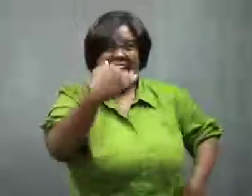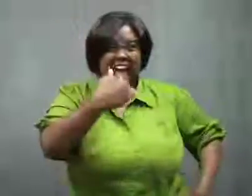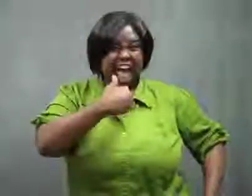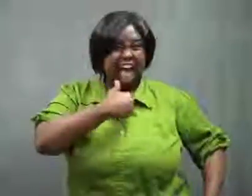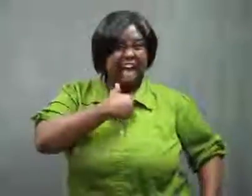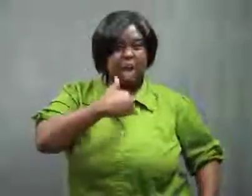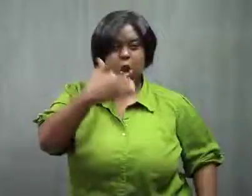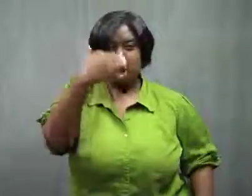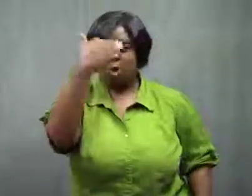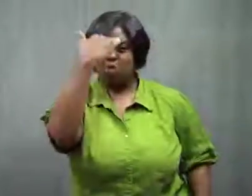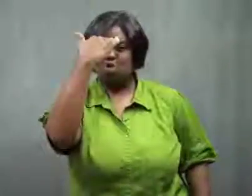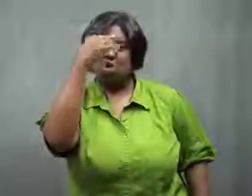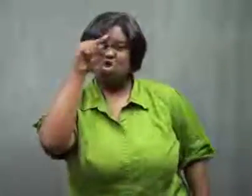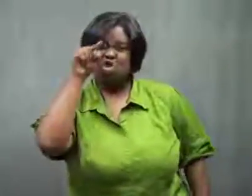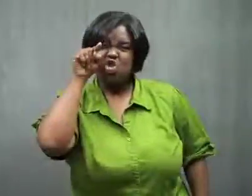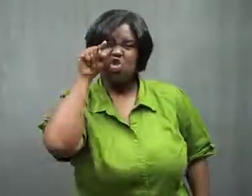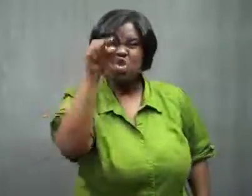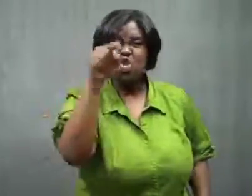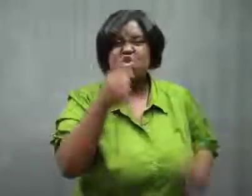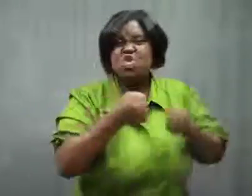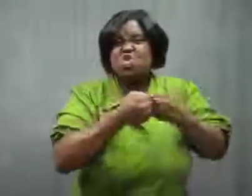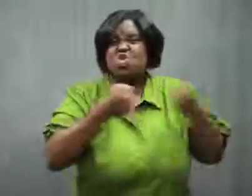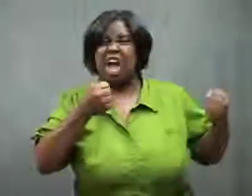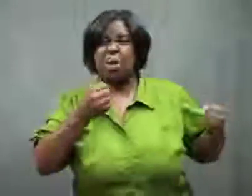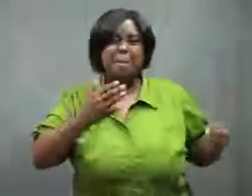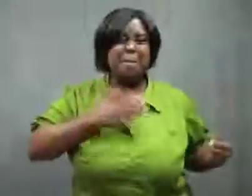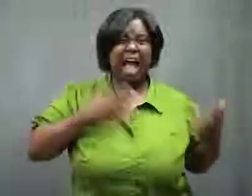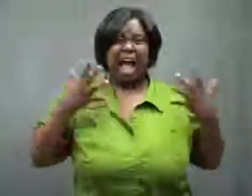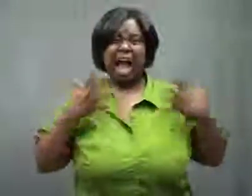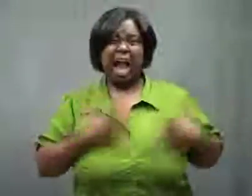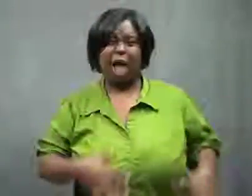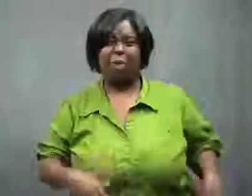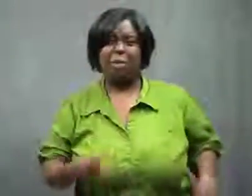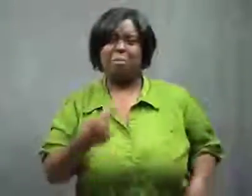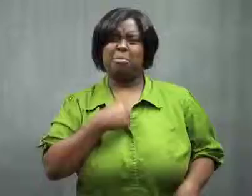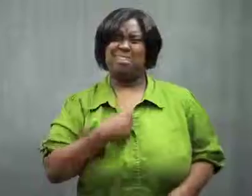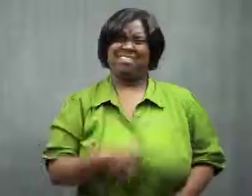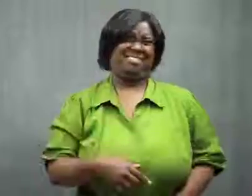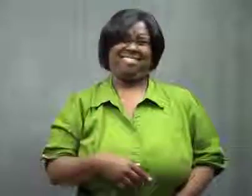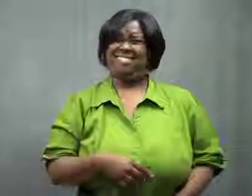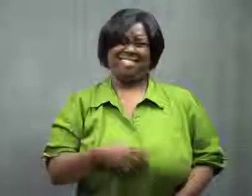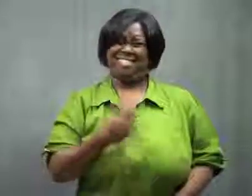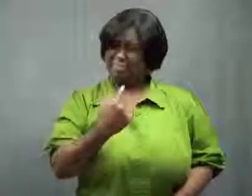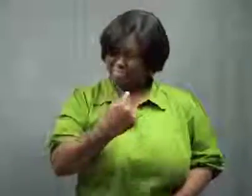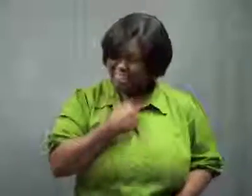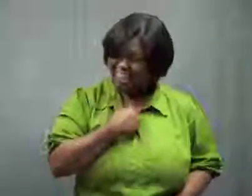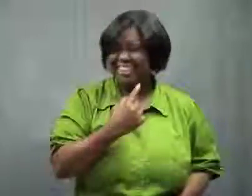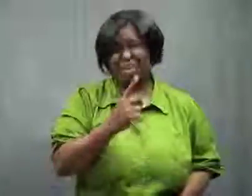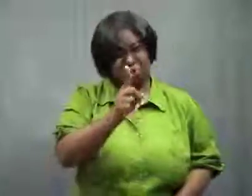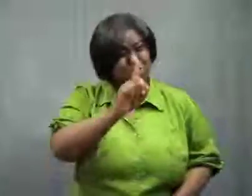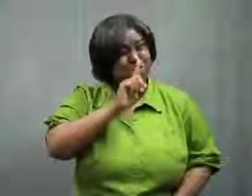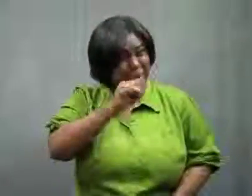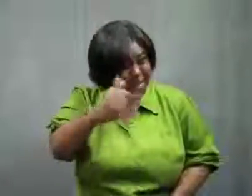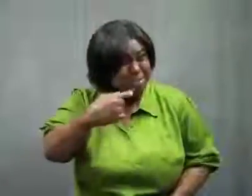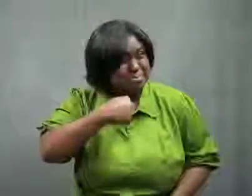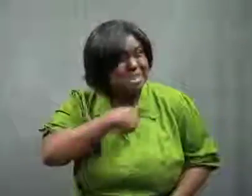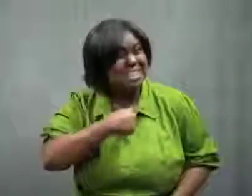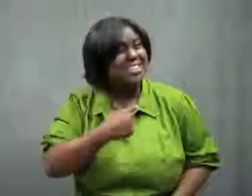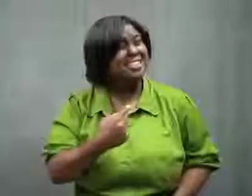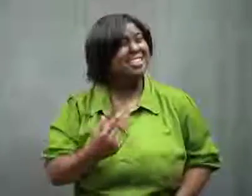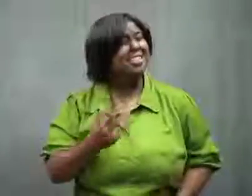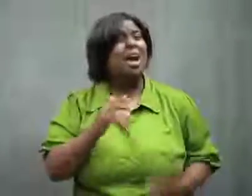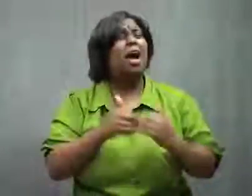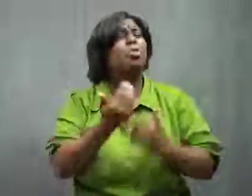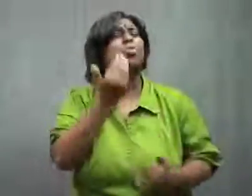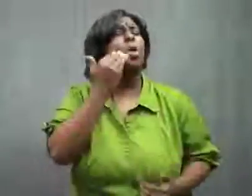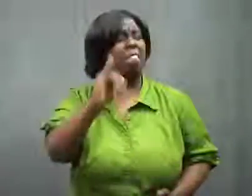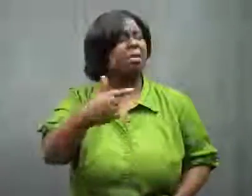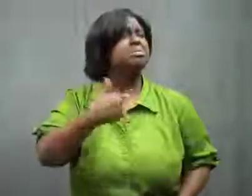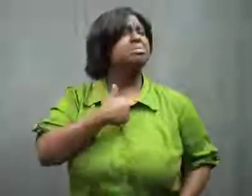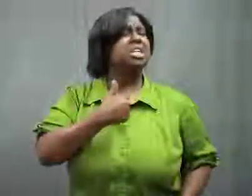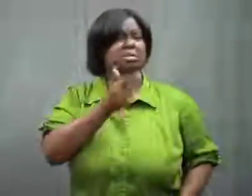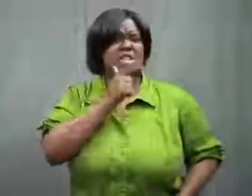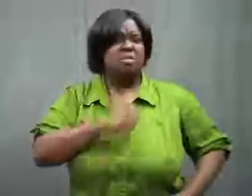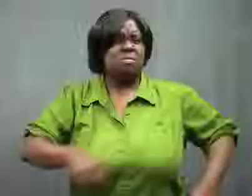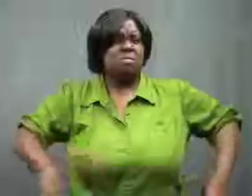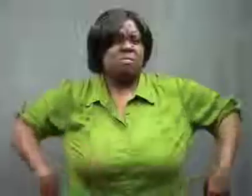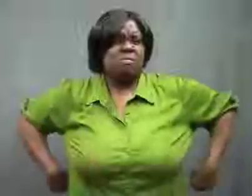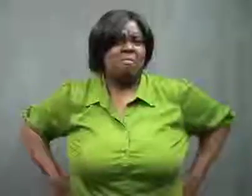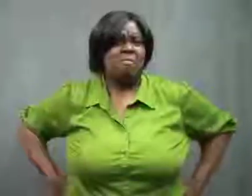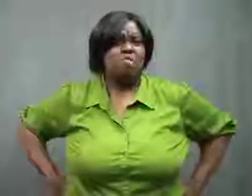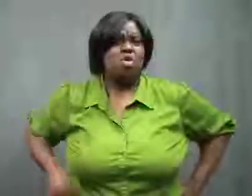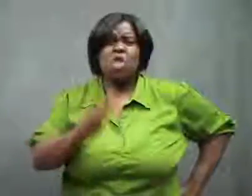She said, "I know YOU stretched out my clothes!"